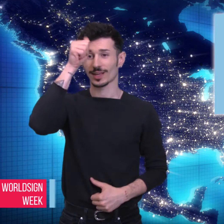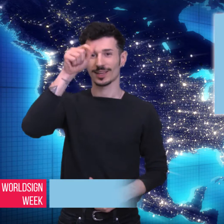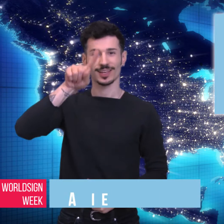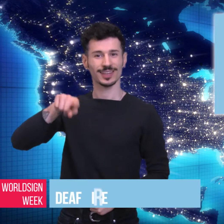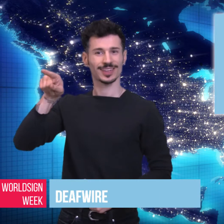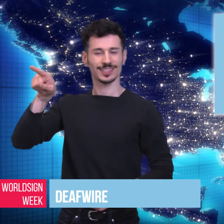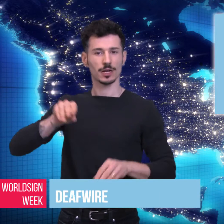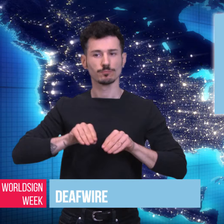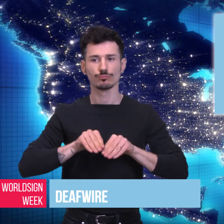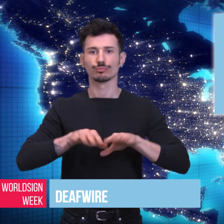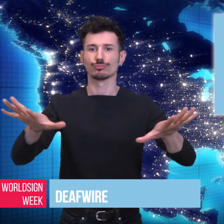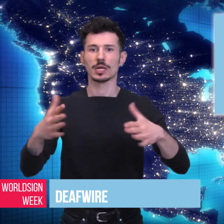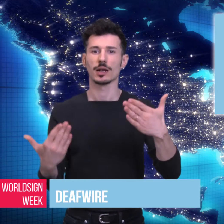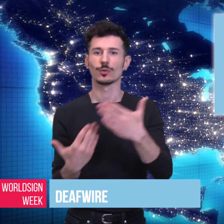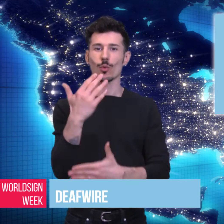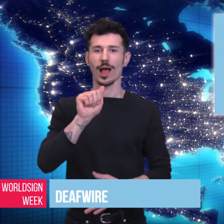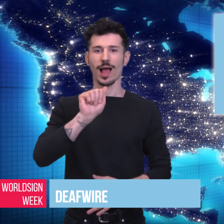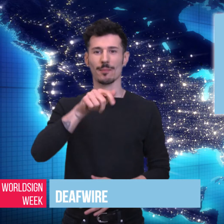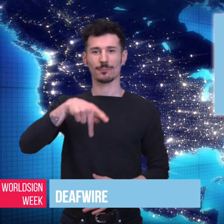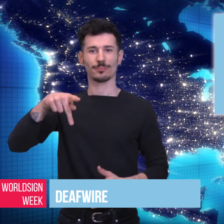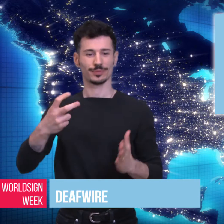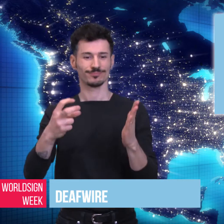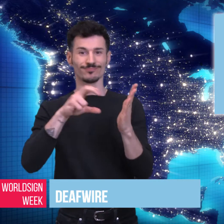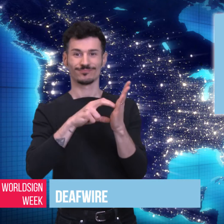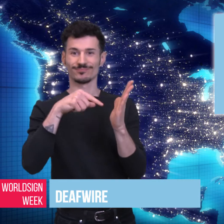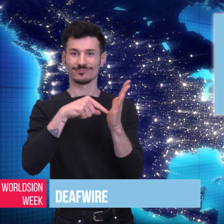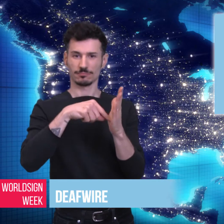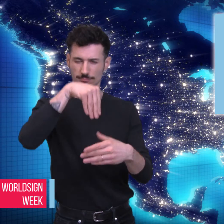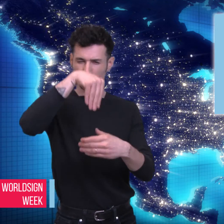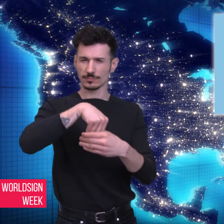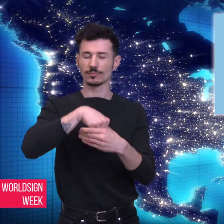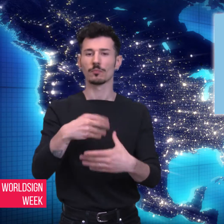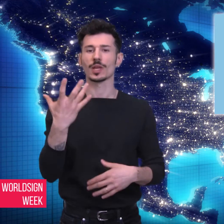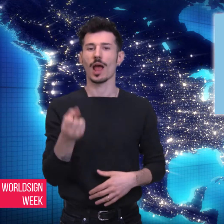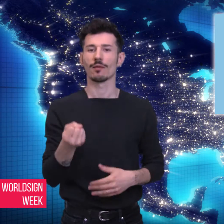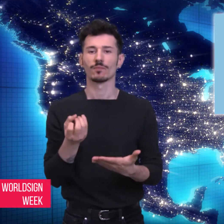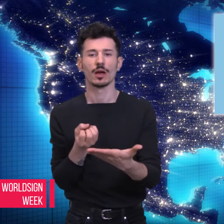Alessio: There is a new app in India that provides important